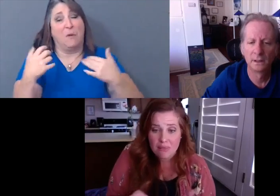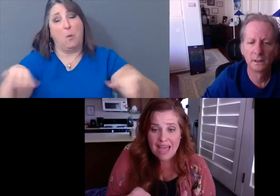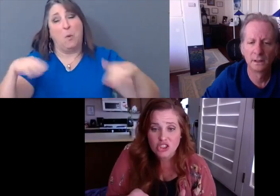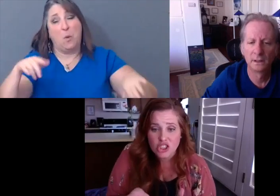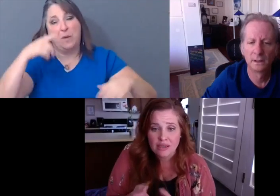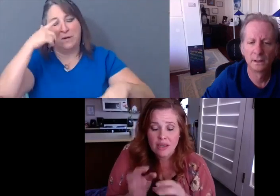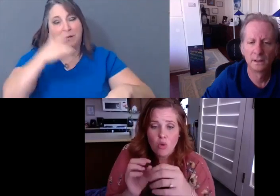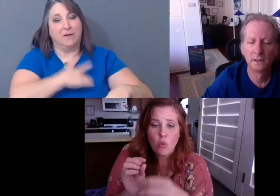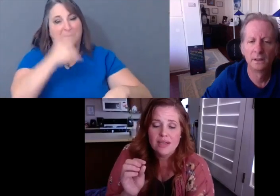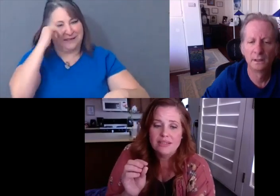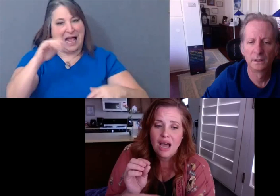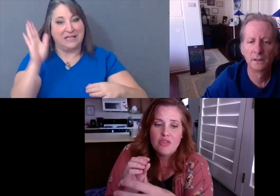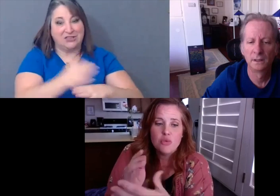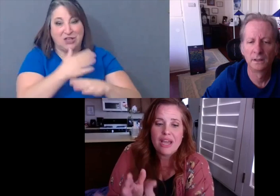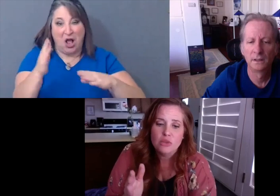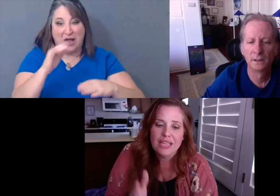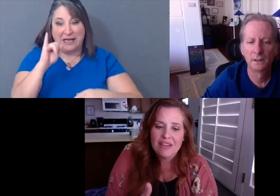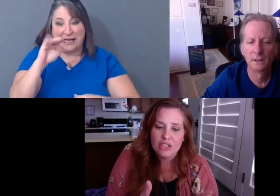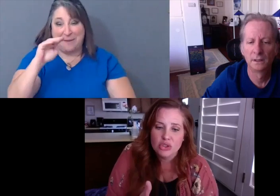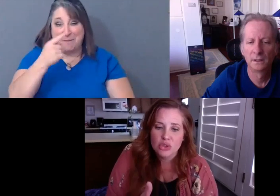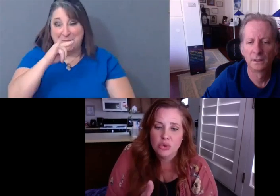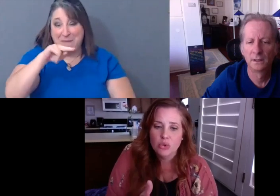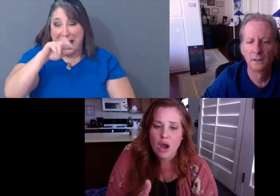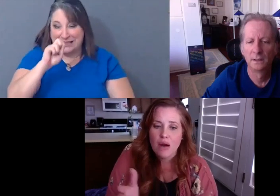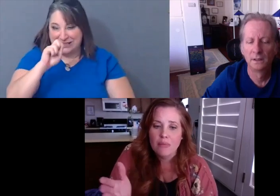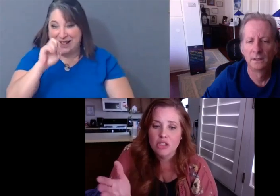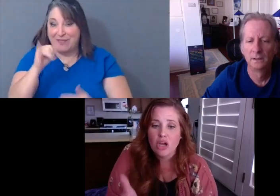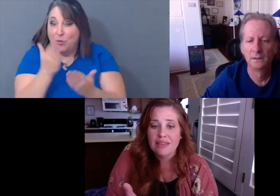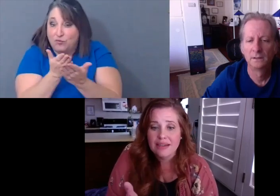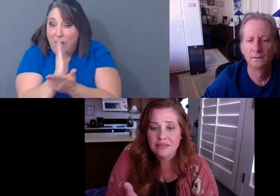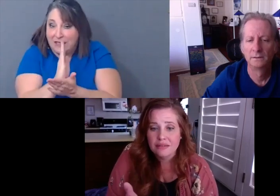"Imagine", was the rights were given to John Lennon's wife.